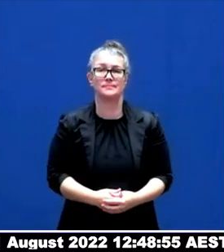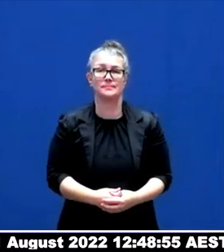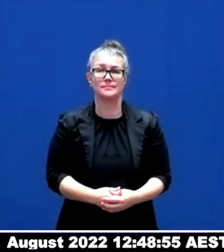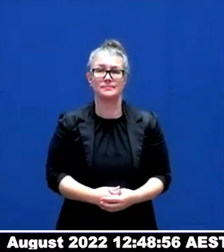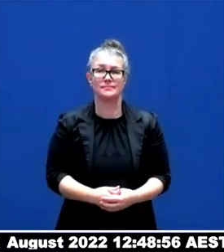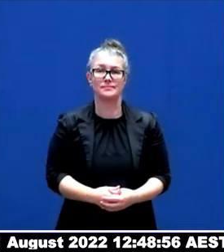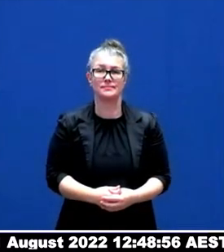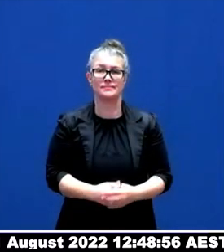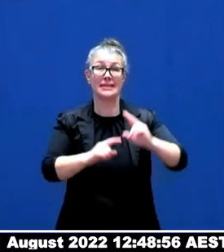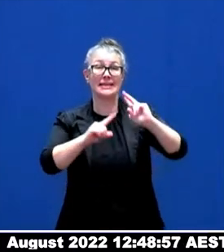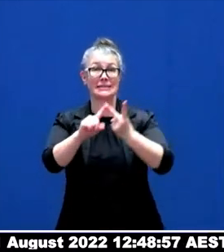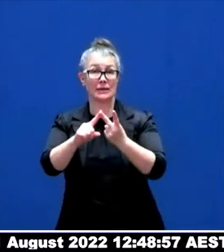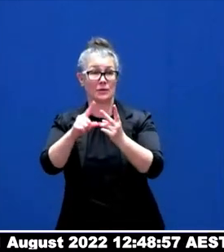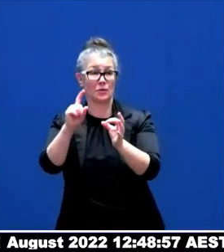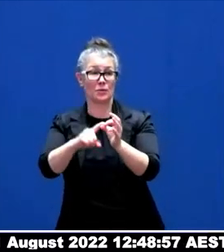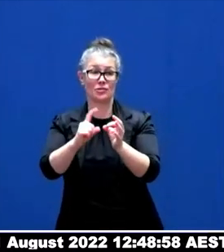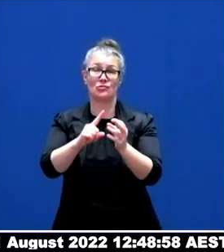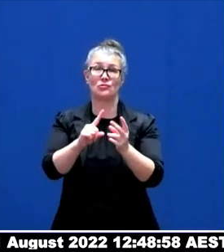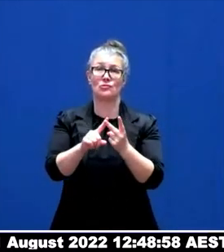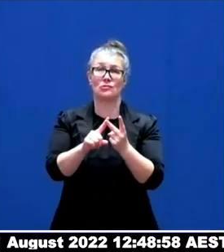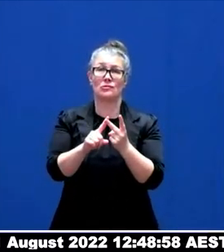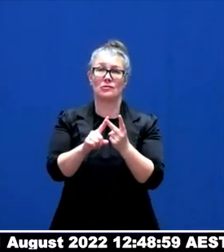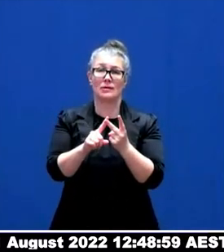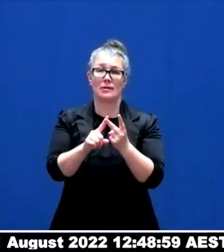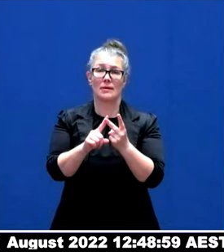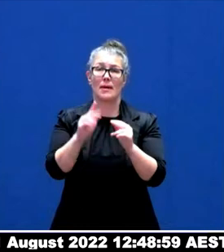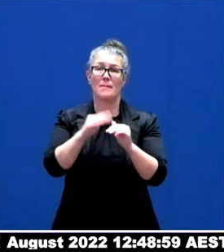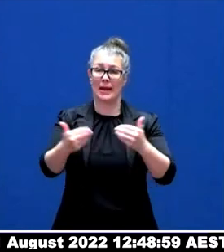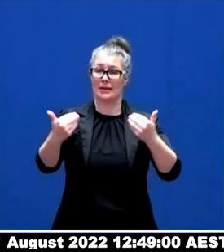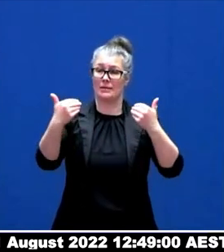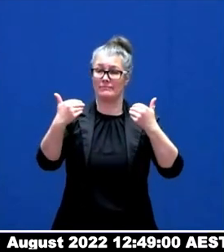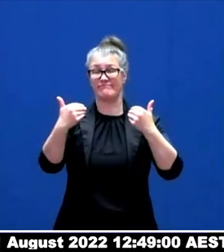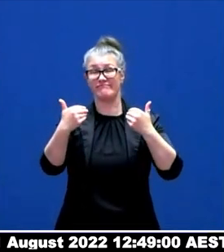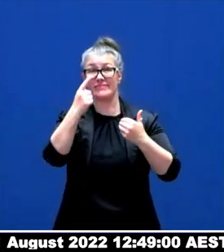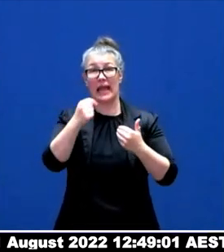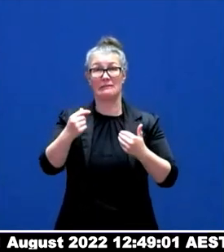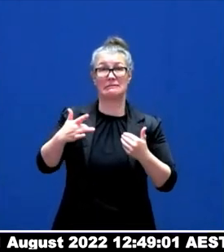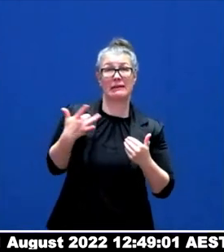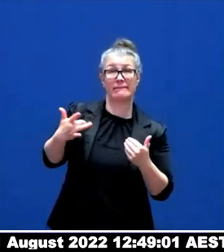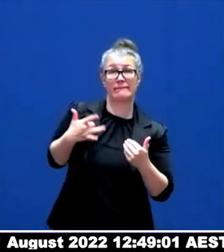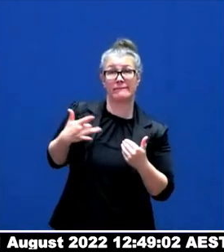To your second question around liveability standards for existing properties, again,